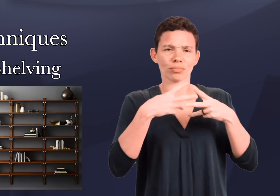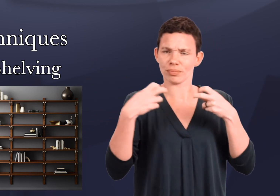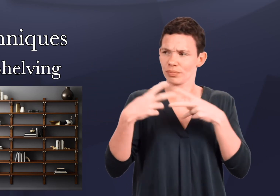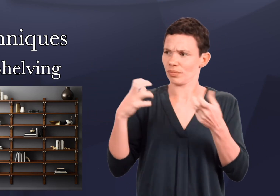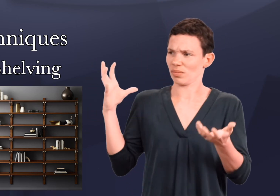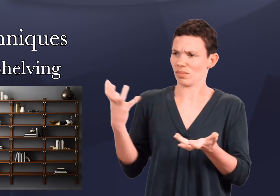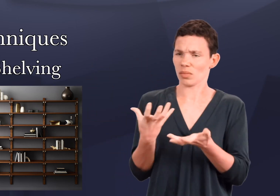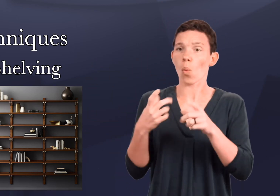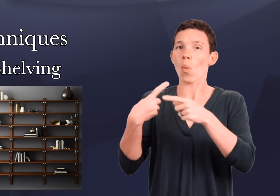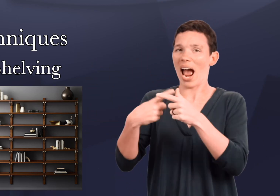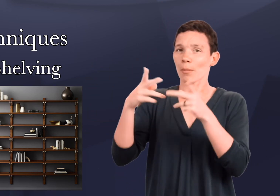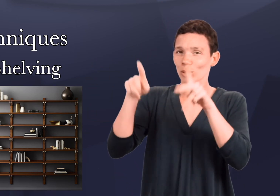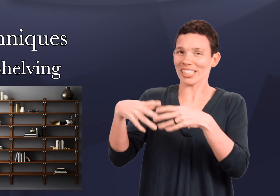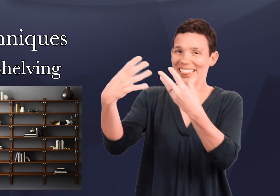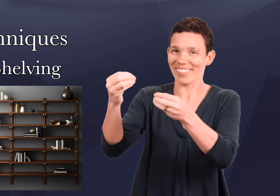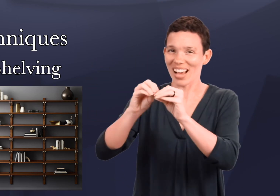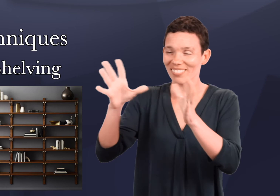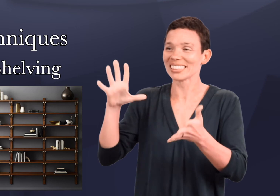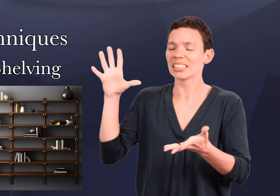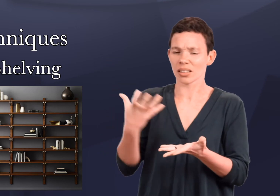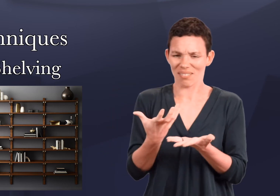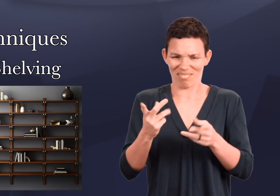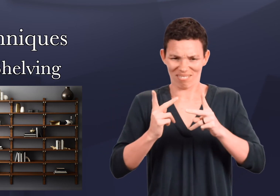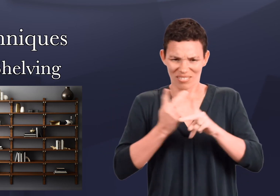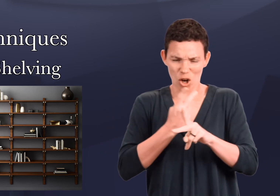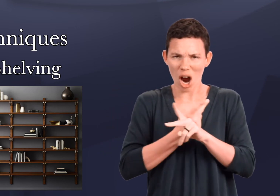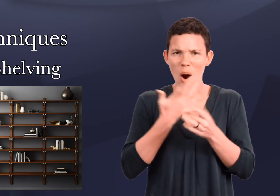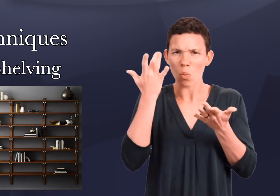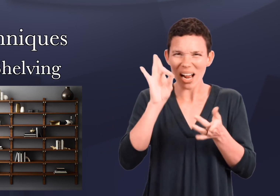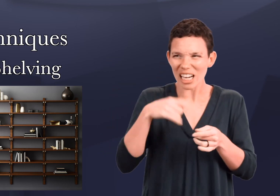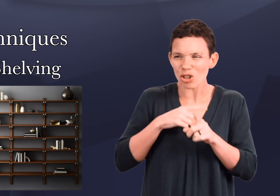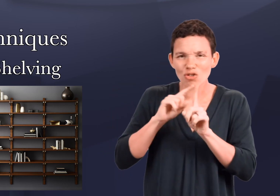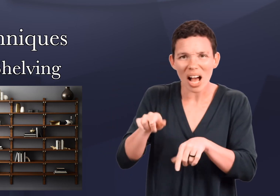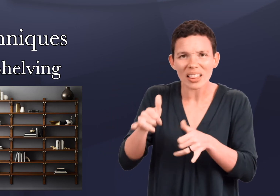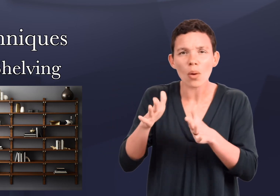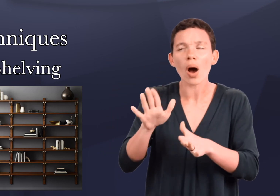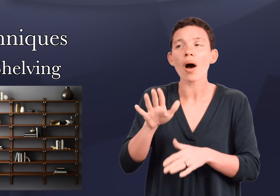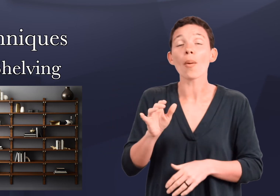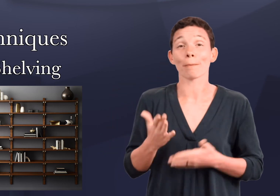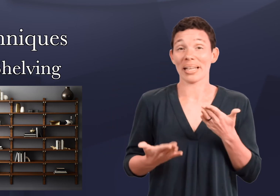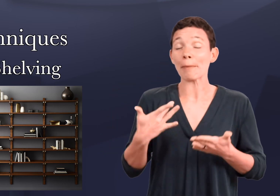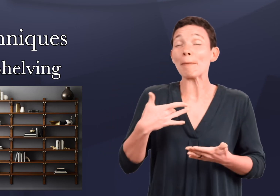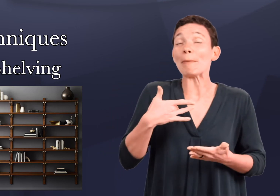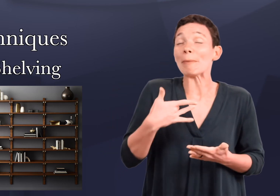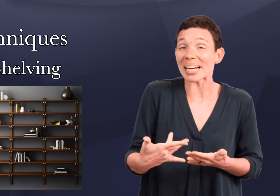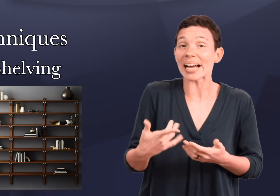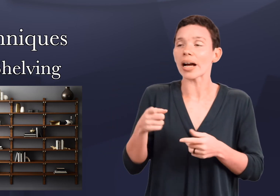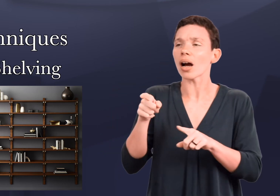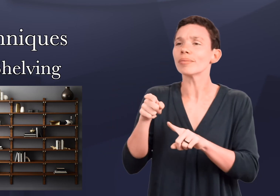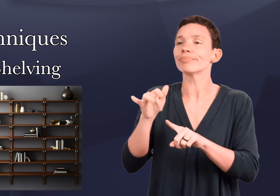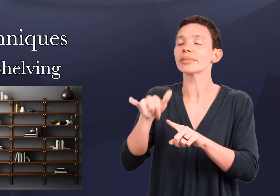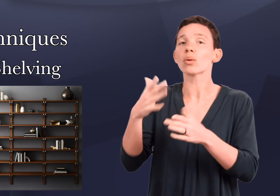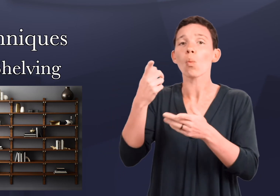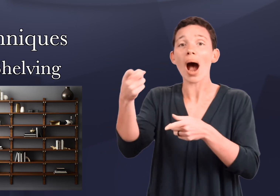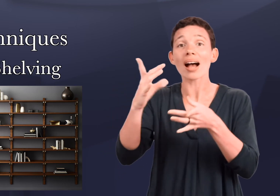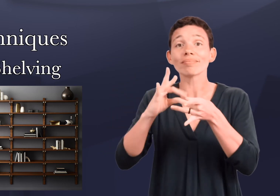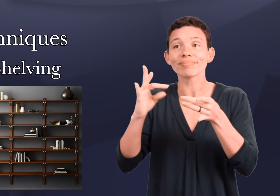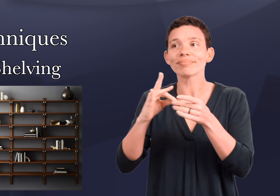Then, I analyze the thoughts and feelings after I'm done working with the family. I ask myself, why did I react that way in my thoughts?